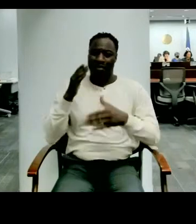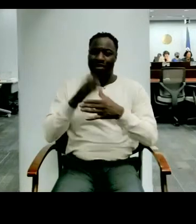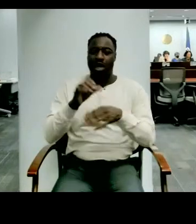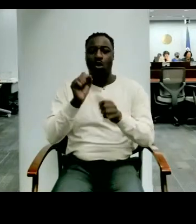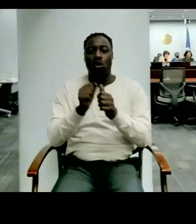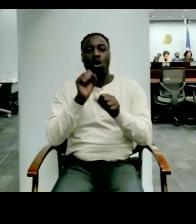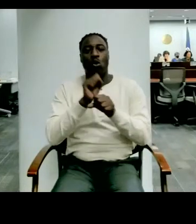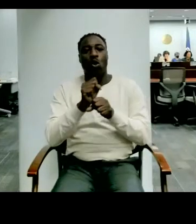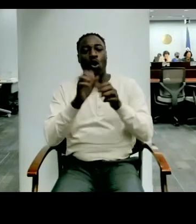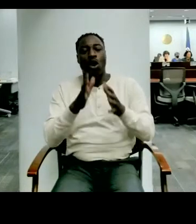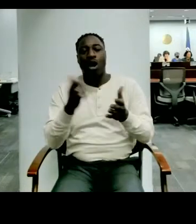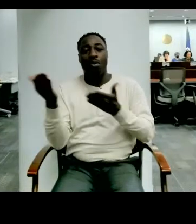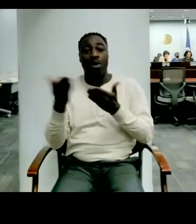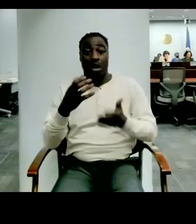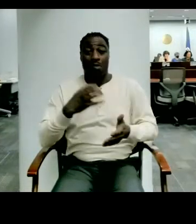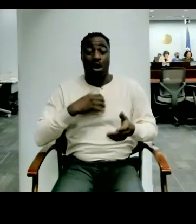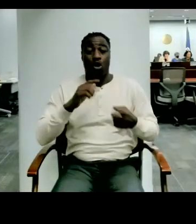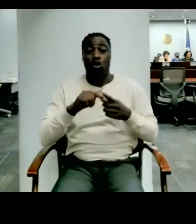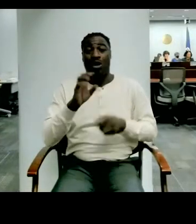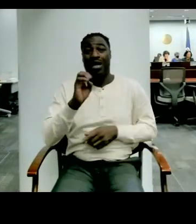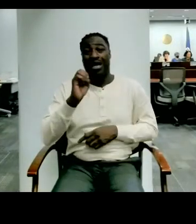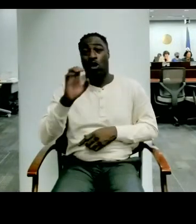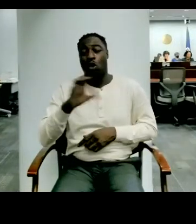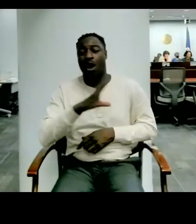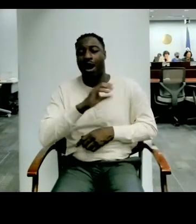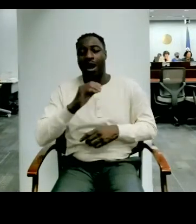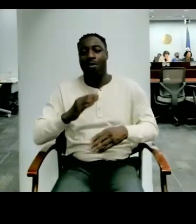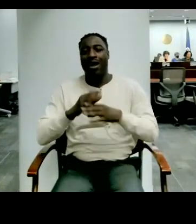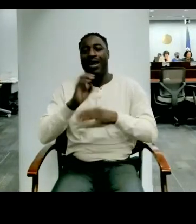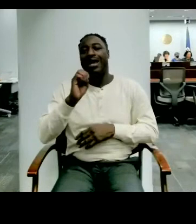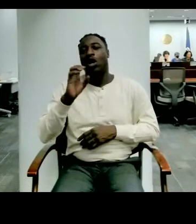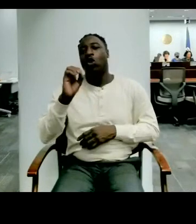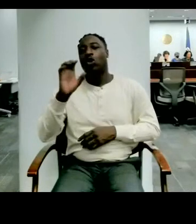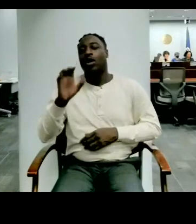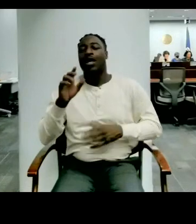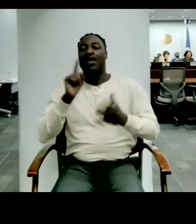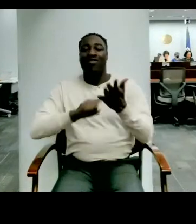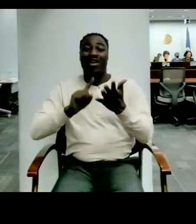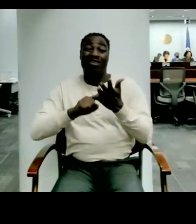their claims to the EEOC and impedes EEOC investigative and enforcement efforts.